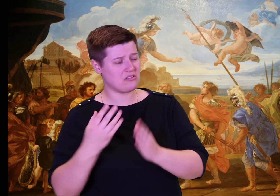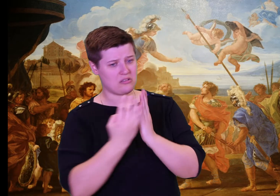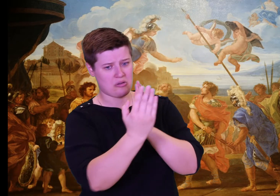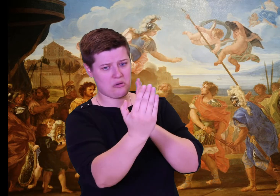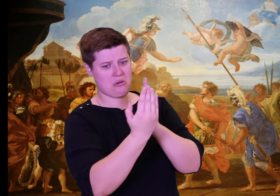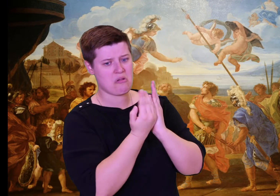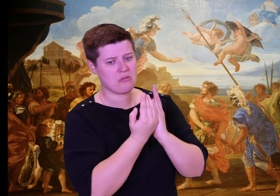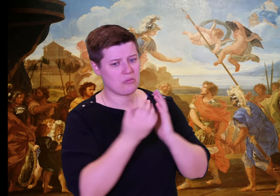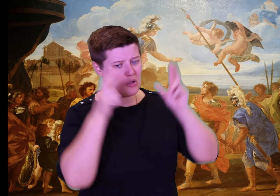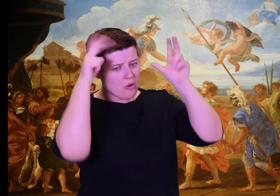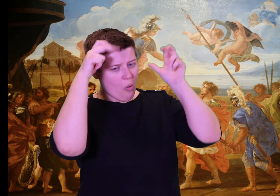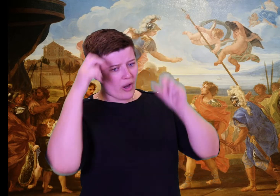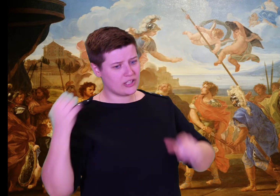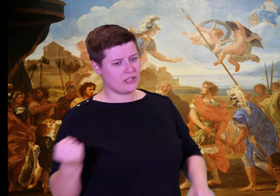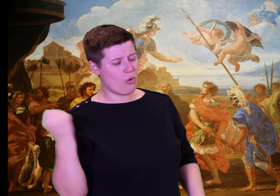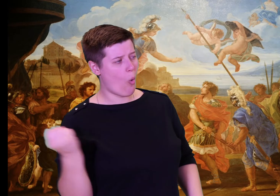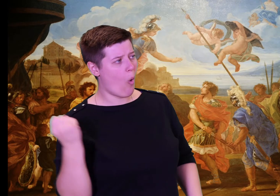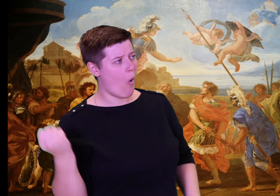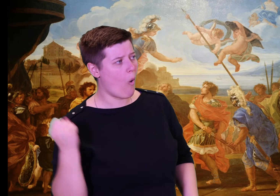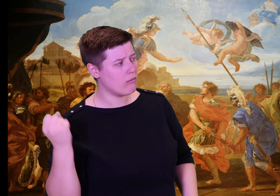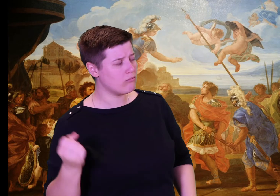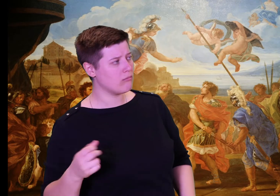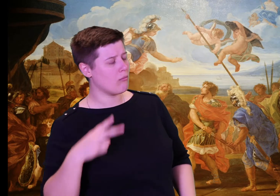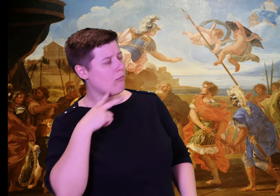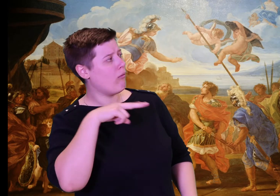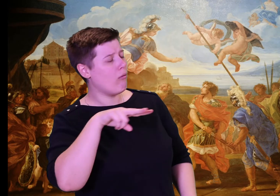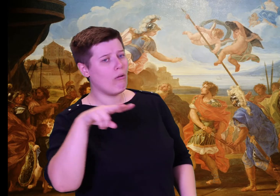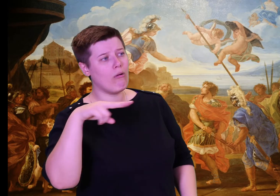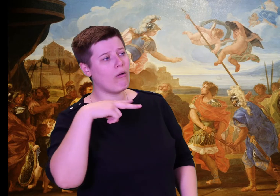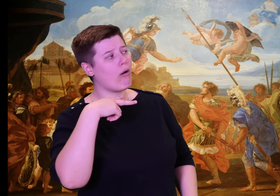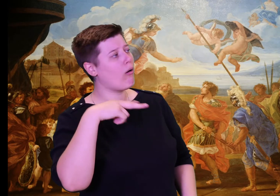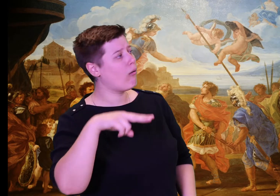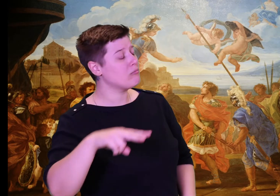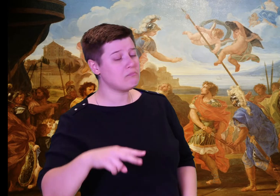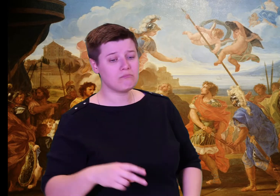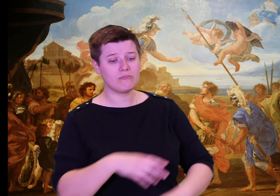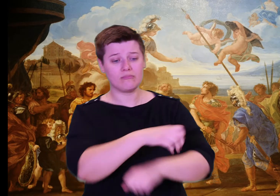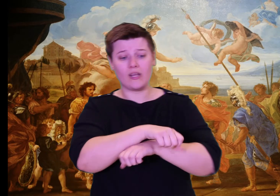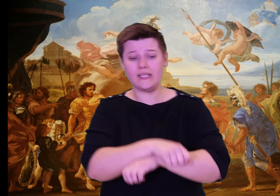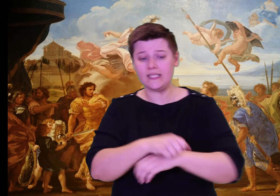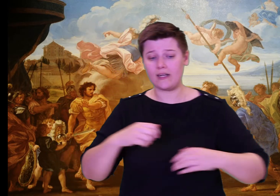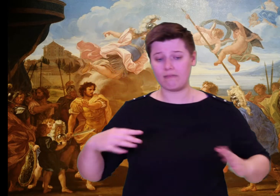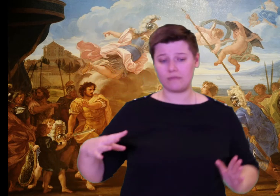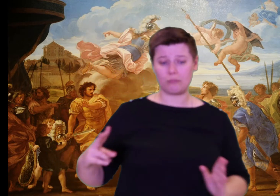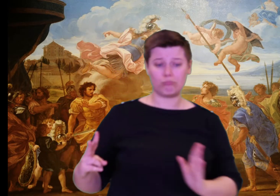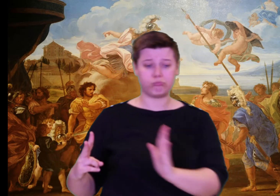The slaves of Menelaus led their guests inside the godlike house and then seated